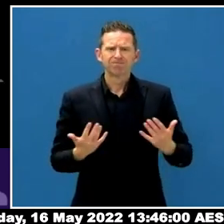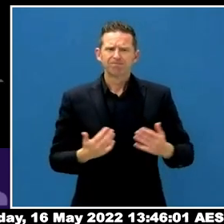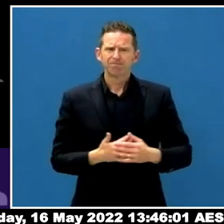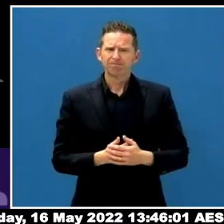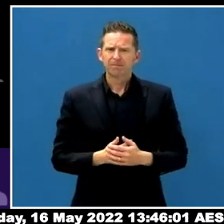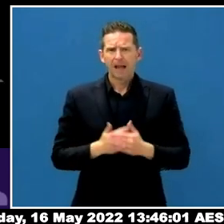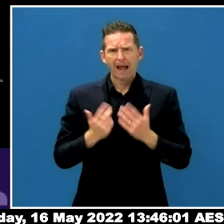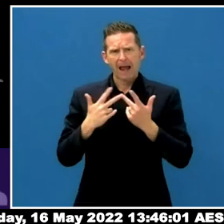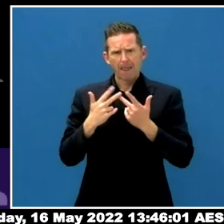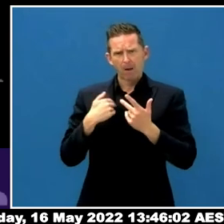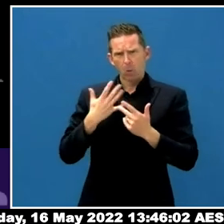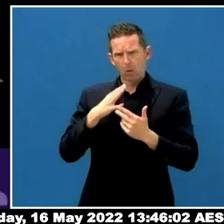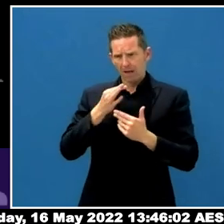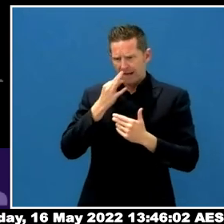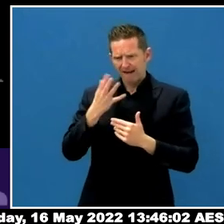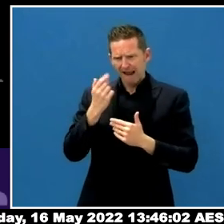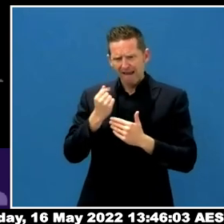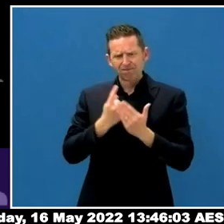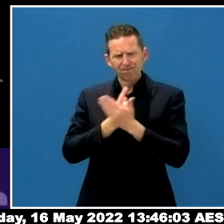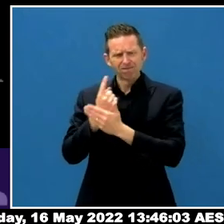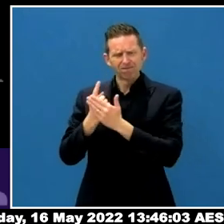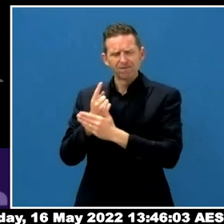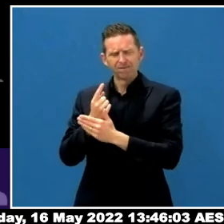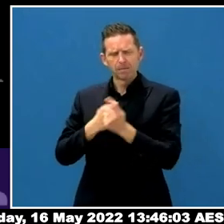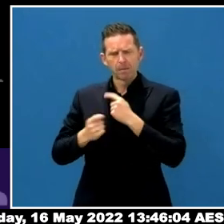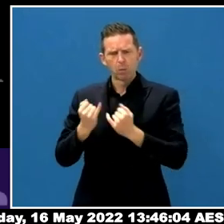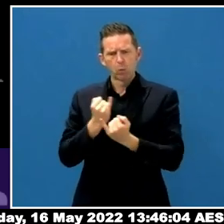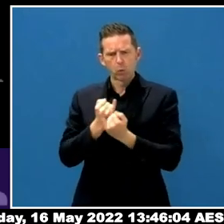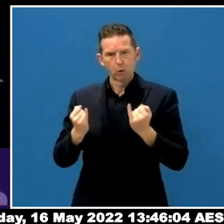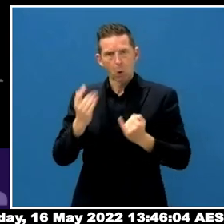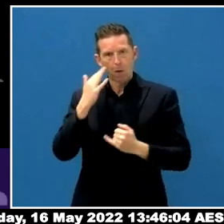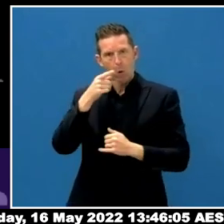your observations when you dropped him off and picked him up - so this was prior to 2016